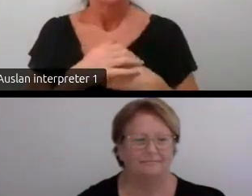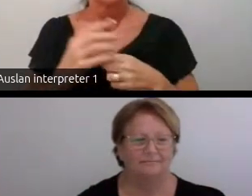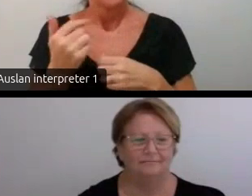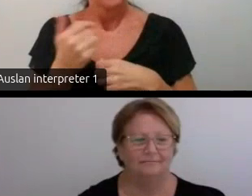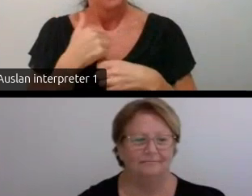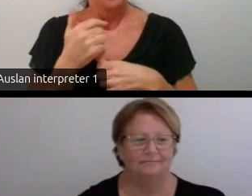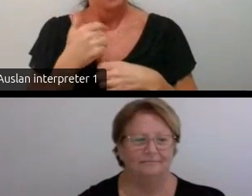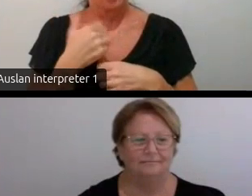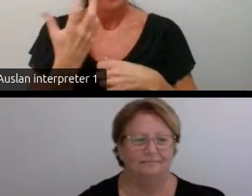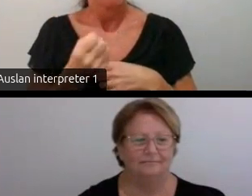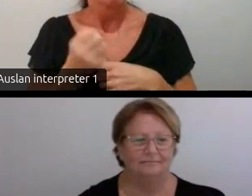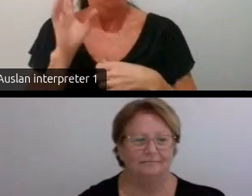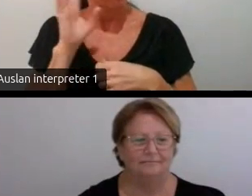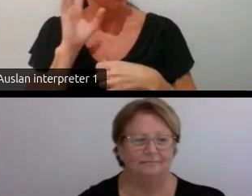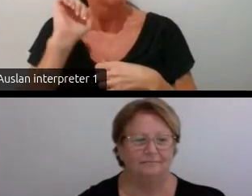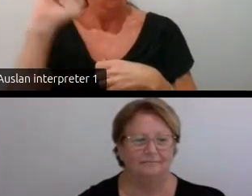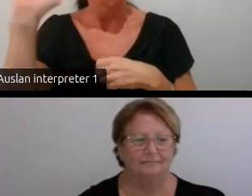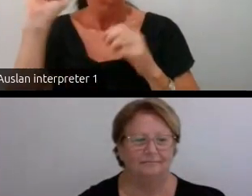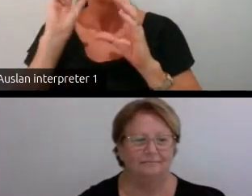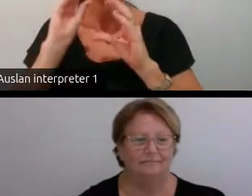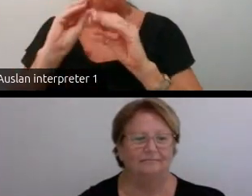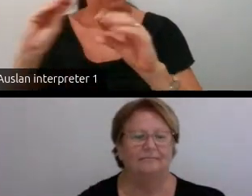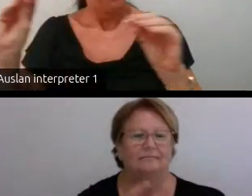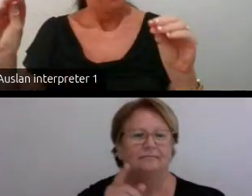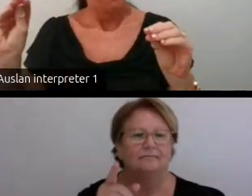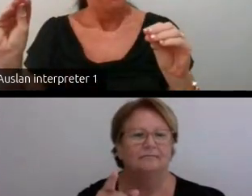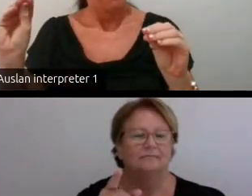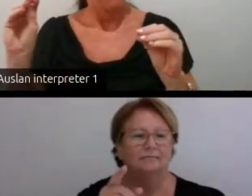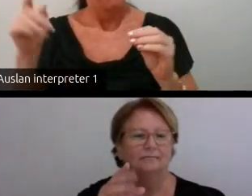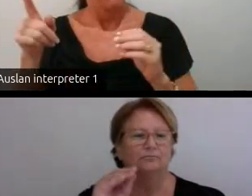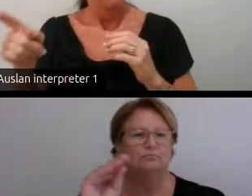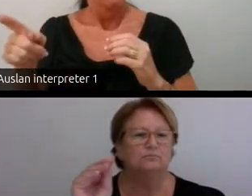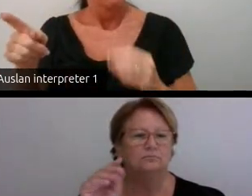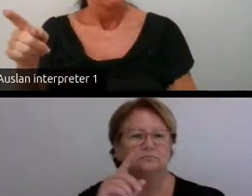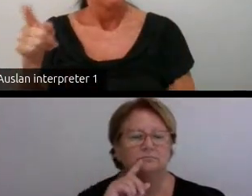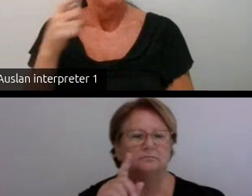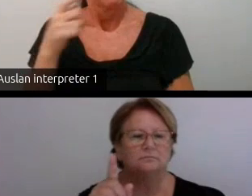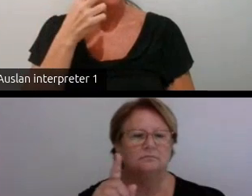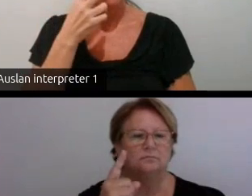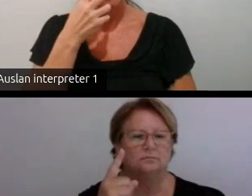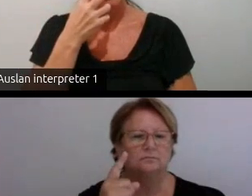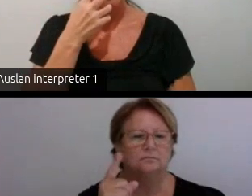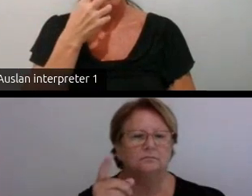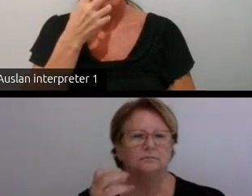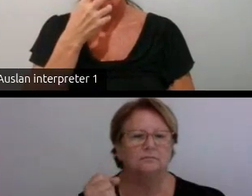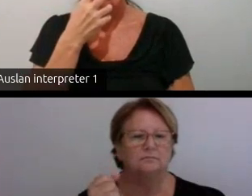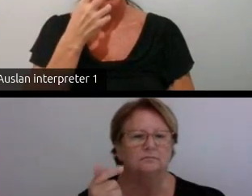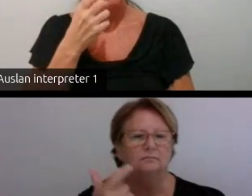um I have heard rumor that one of the not forp profofits kicking around somewhere does have